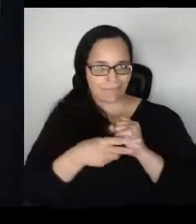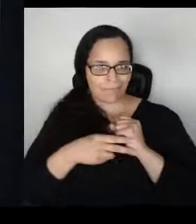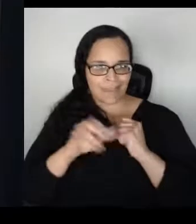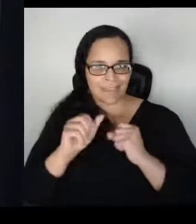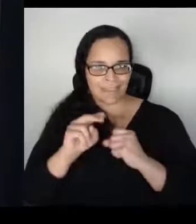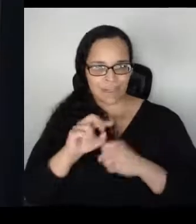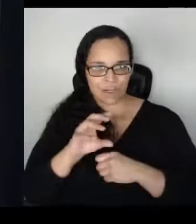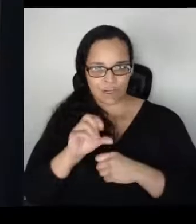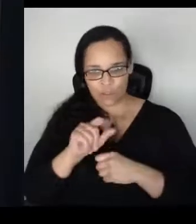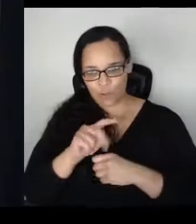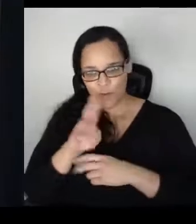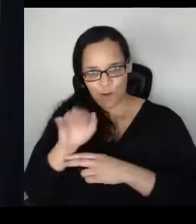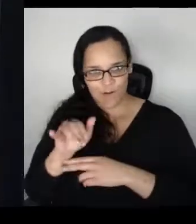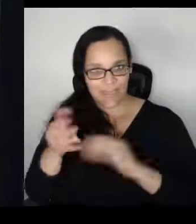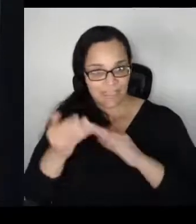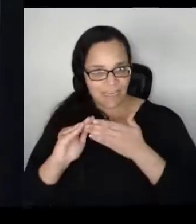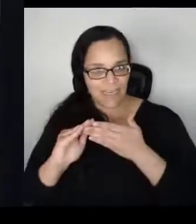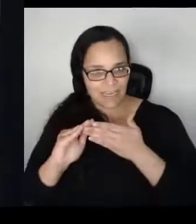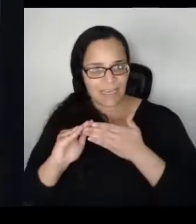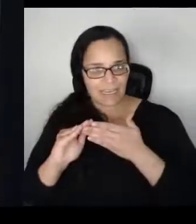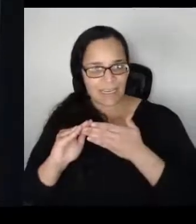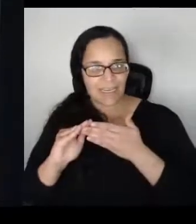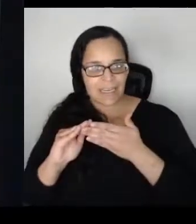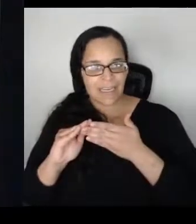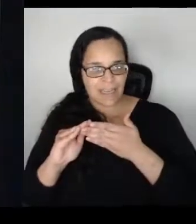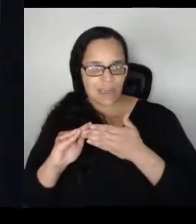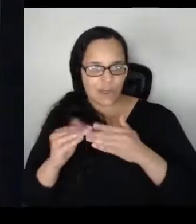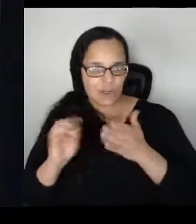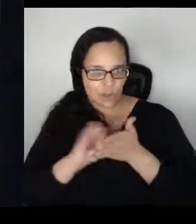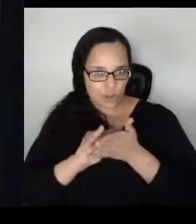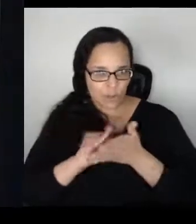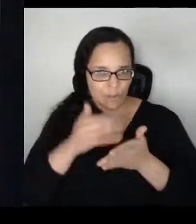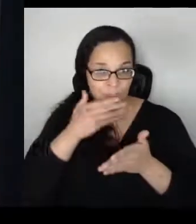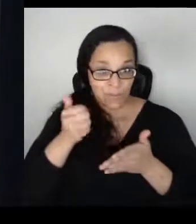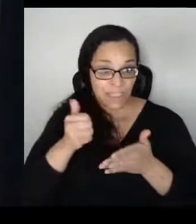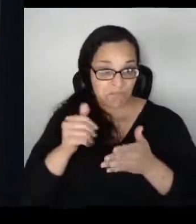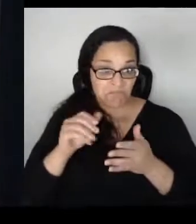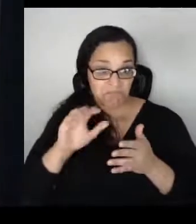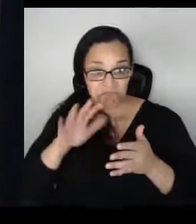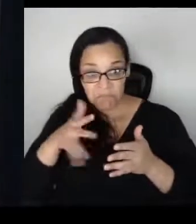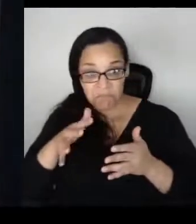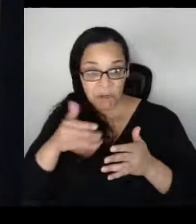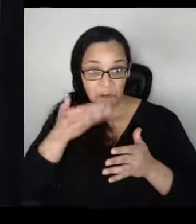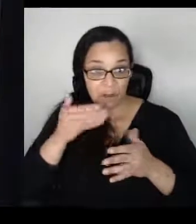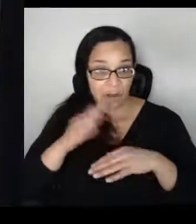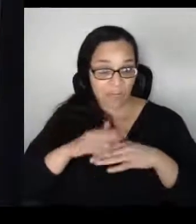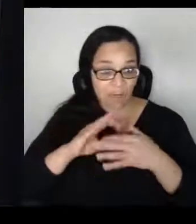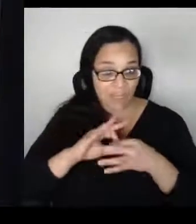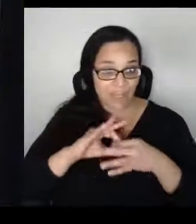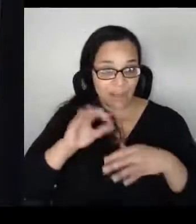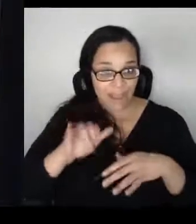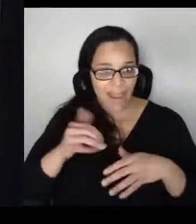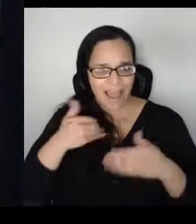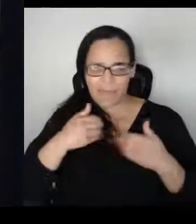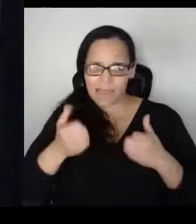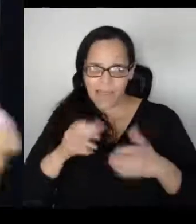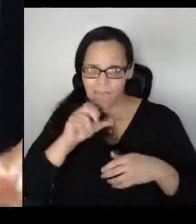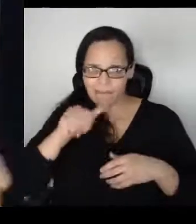New York is best on that, New York is pretty good on that because we have a lot of nonprofits, we have a lot of immigrant advocates,